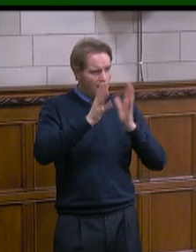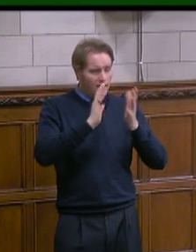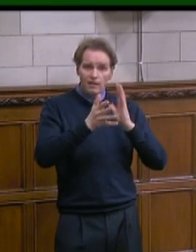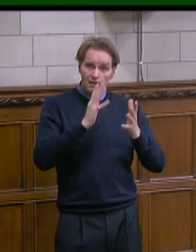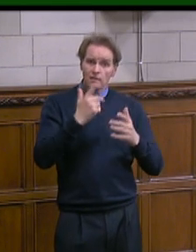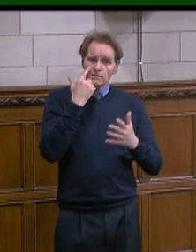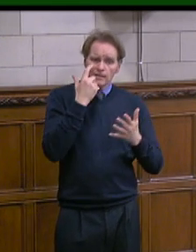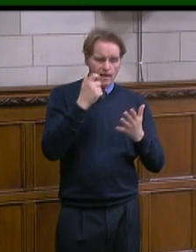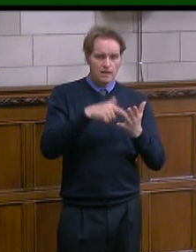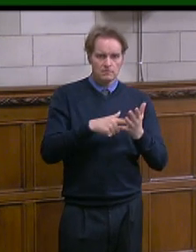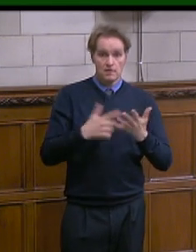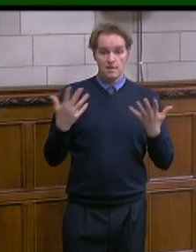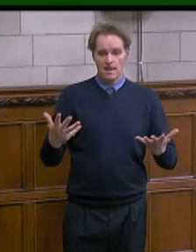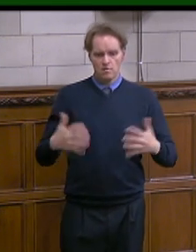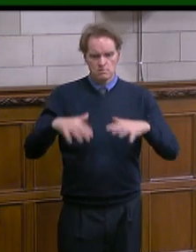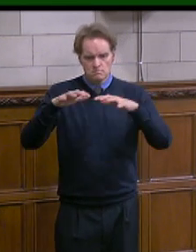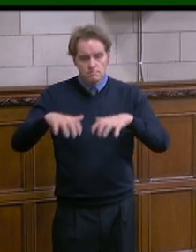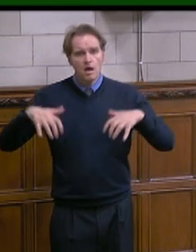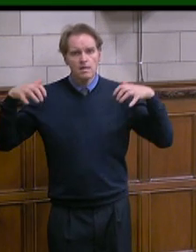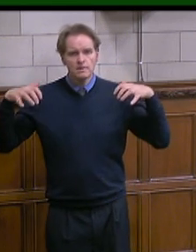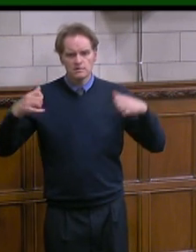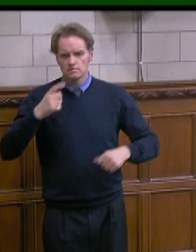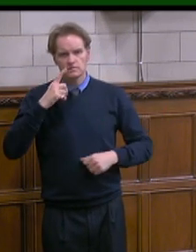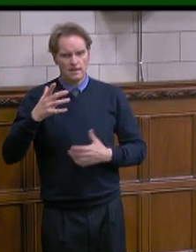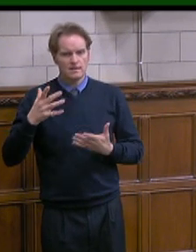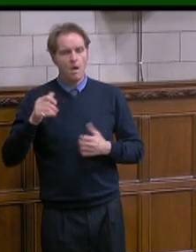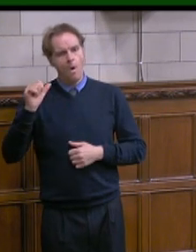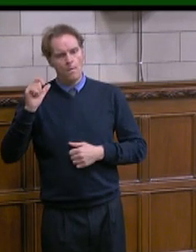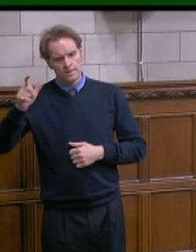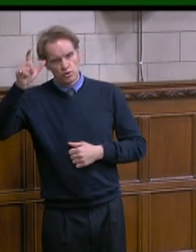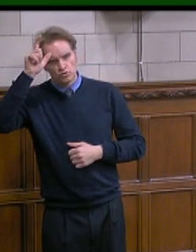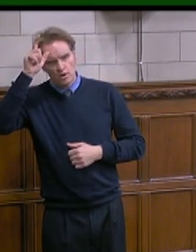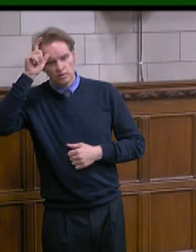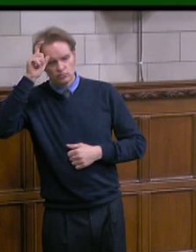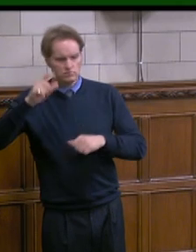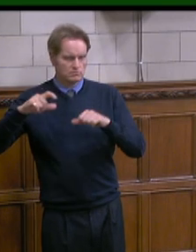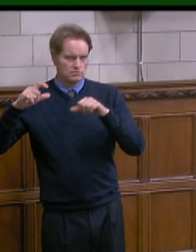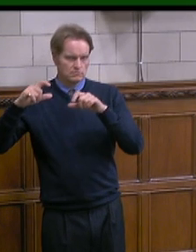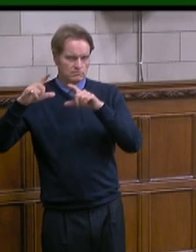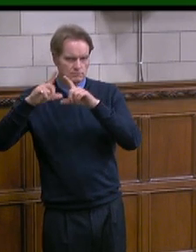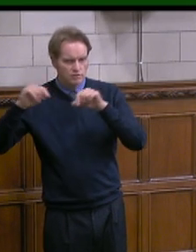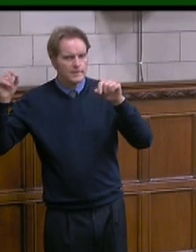Russian, Chinese, Greek and Portuguese are more important than their language.